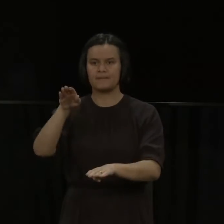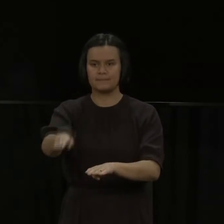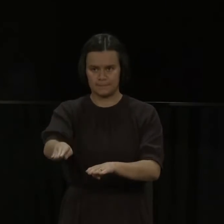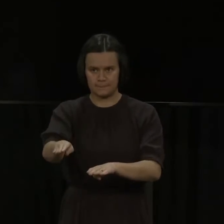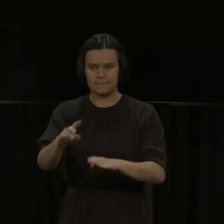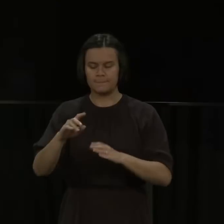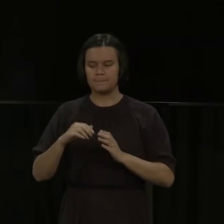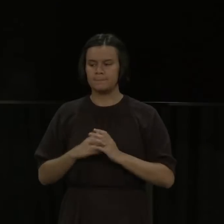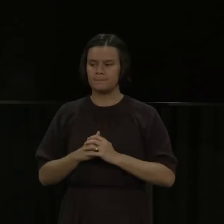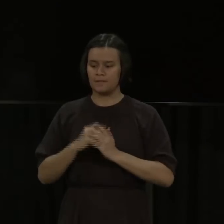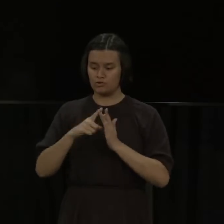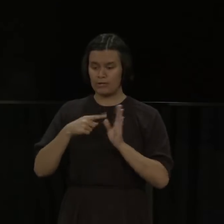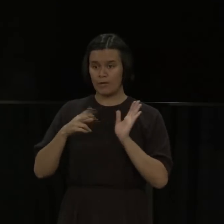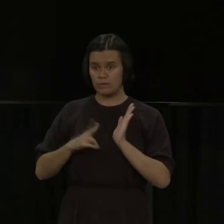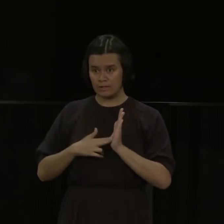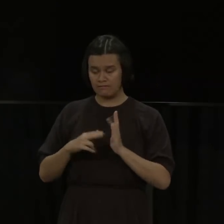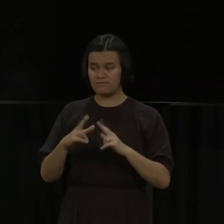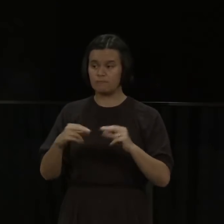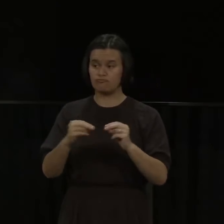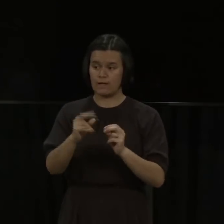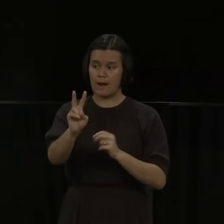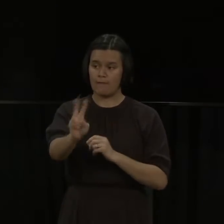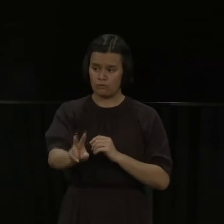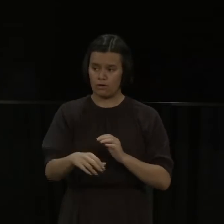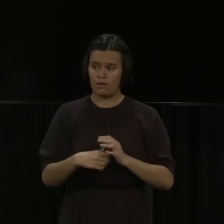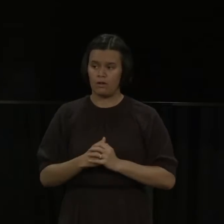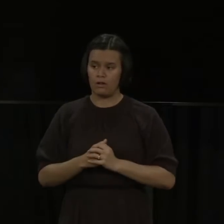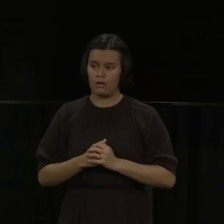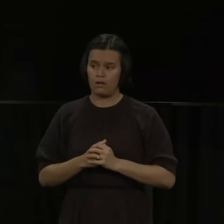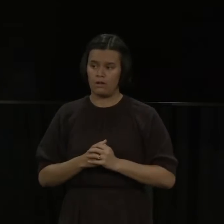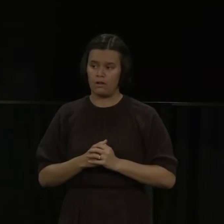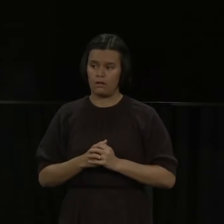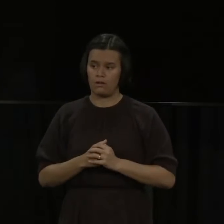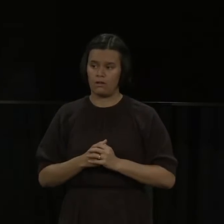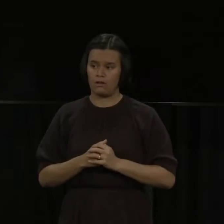Volumen downstate sounds like dates you have brought